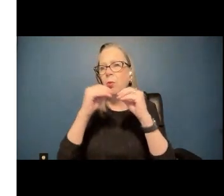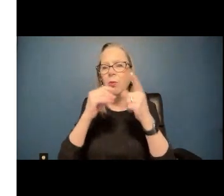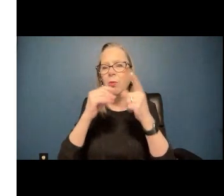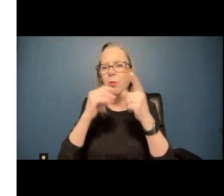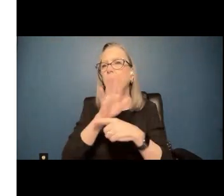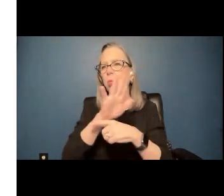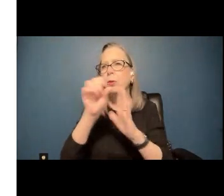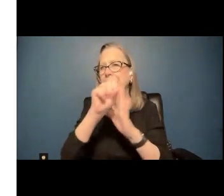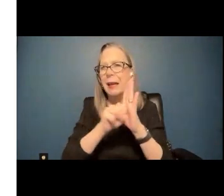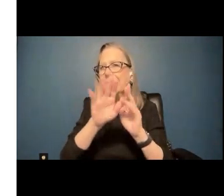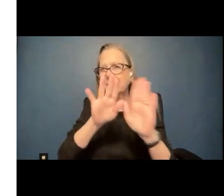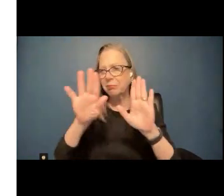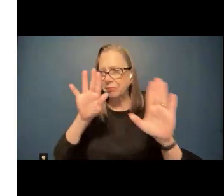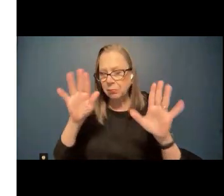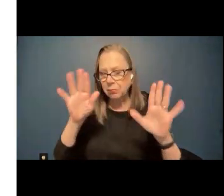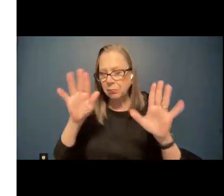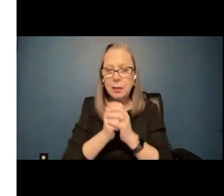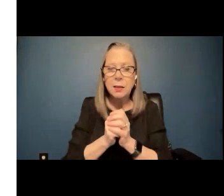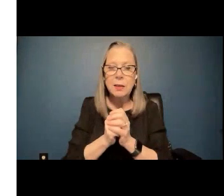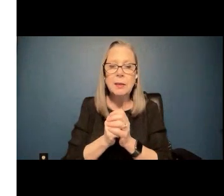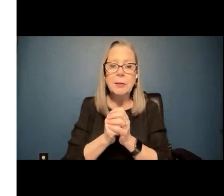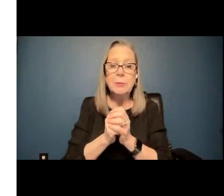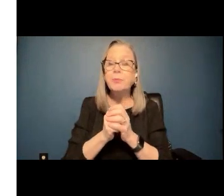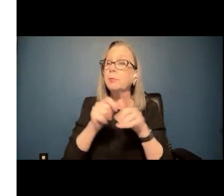Later in the process, you might also want to engage with